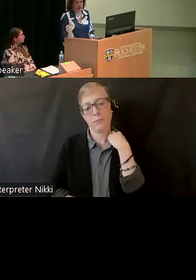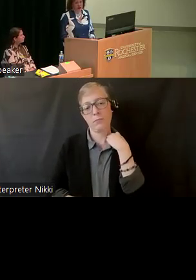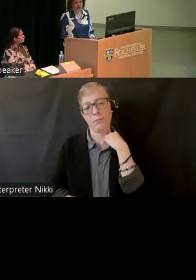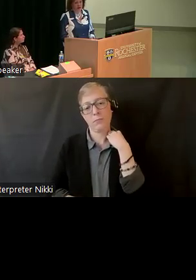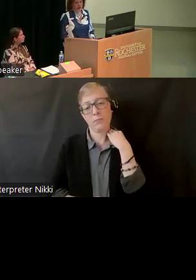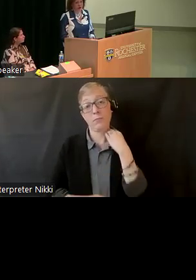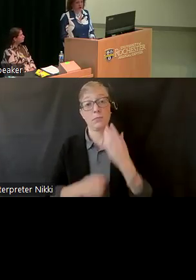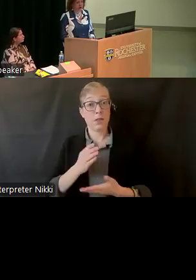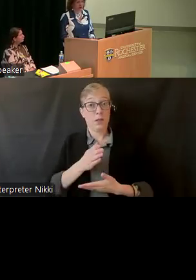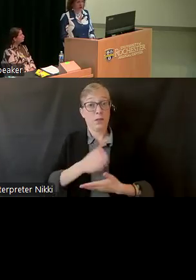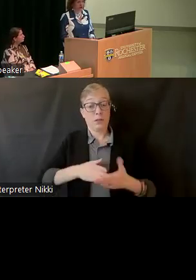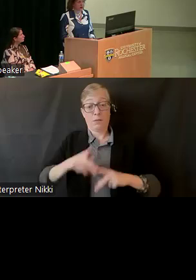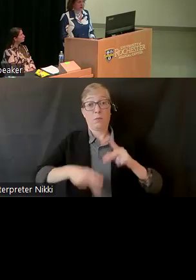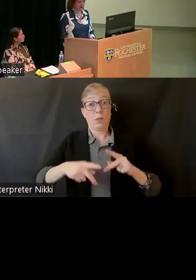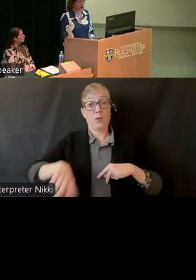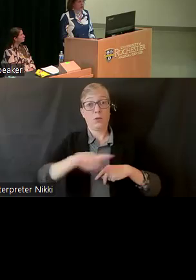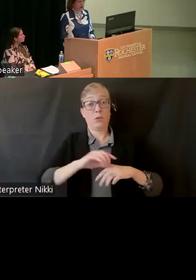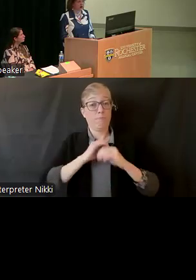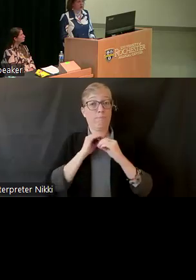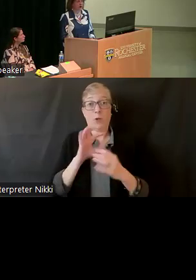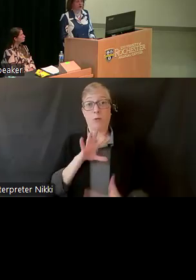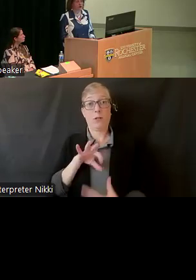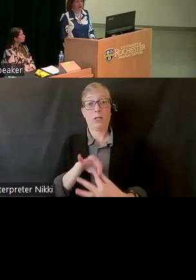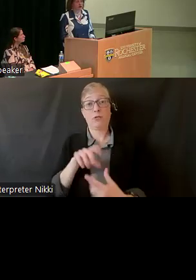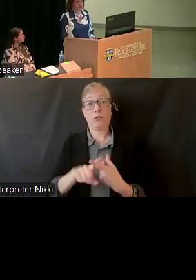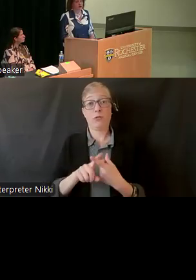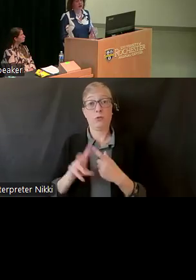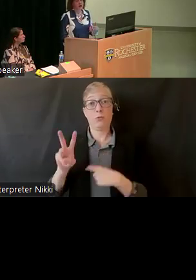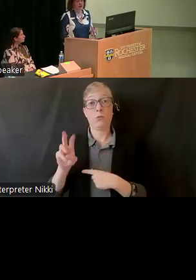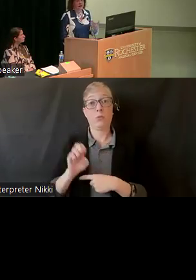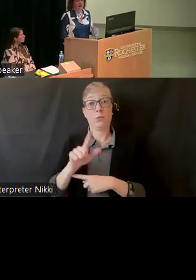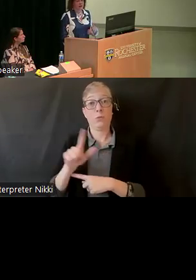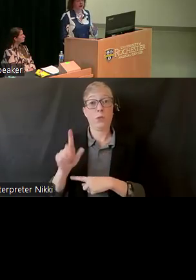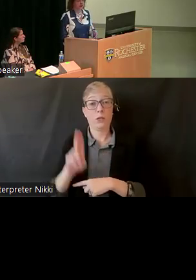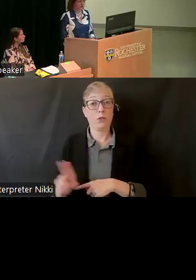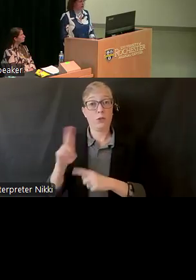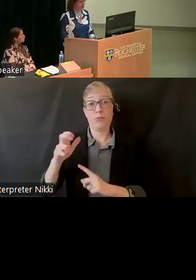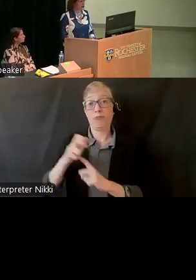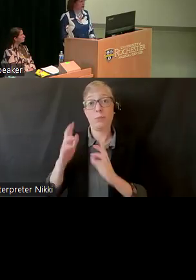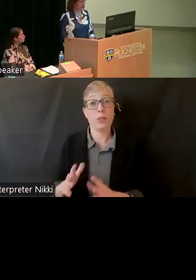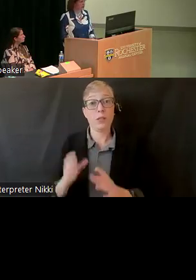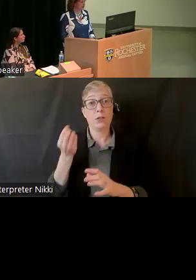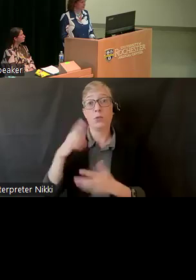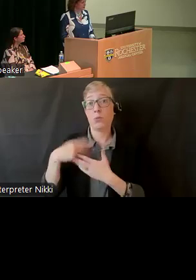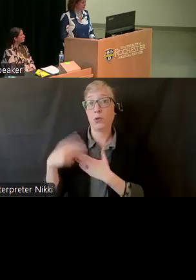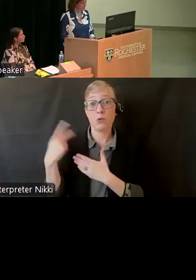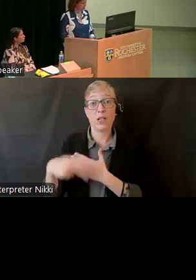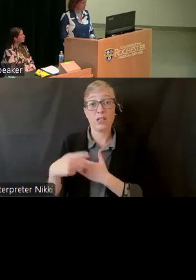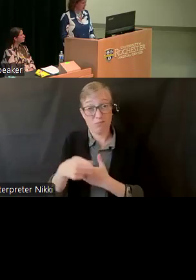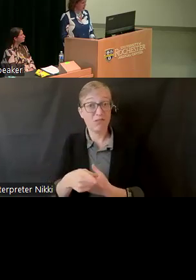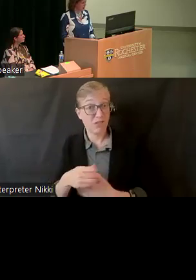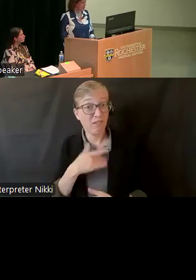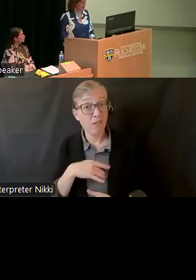connection to a wellu champion or any wellness initiatives and expressed some frustration about